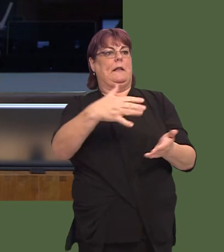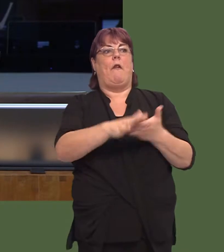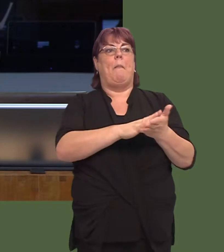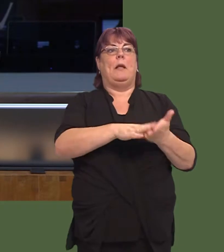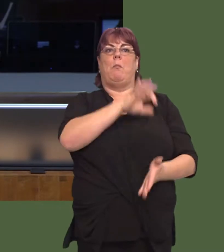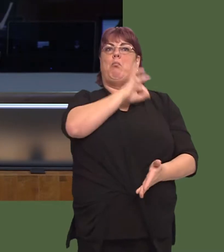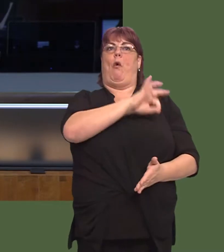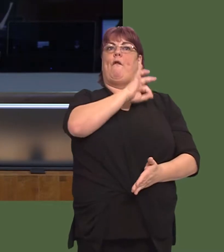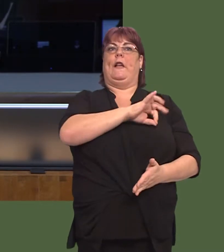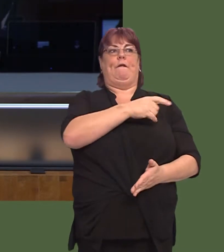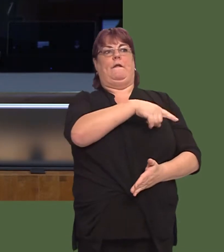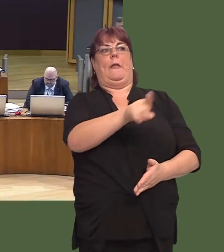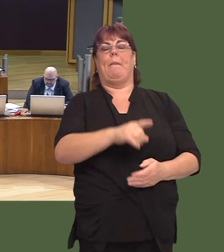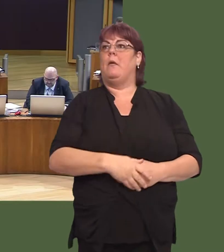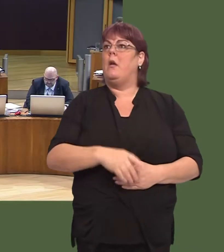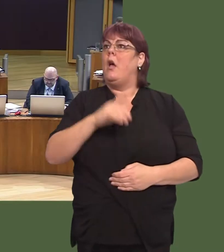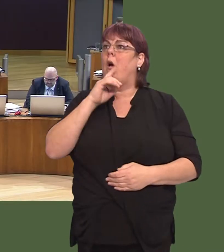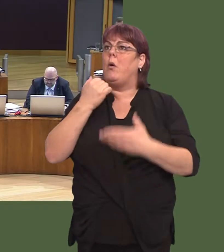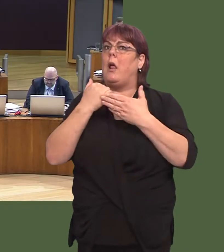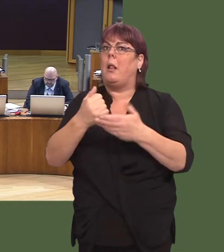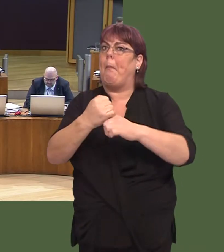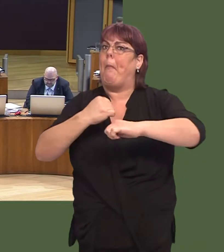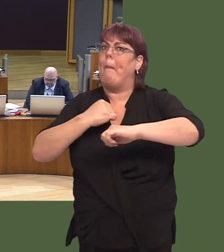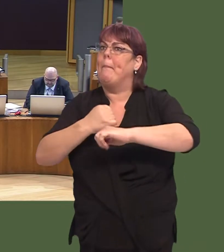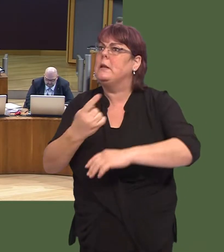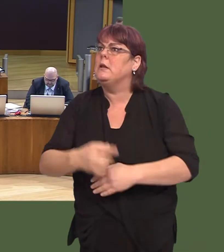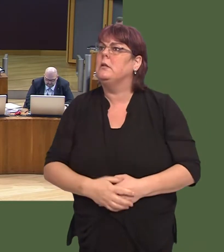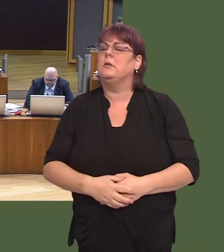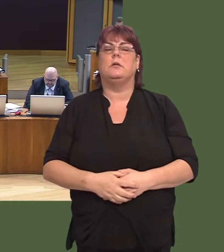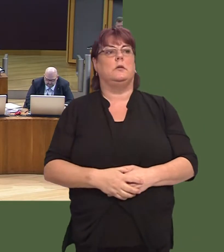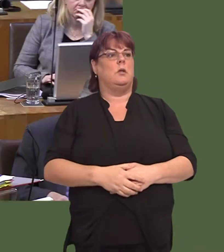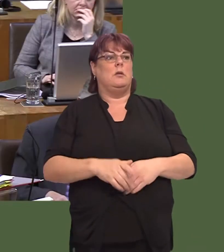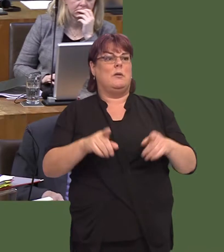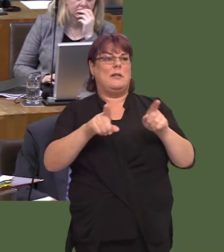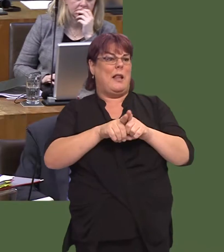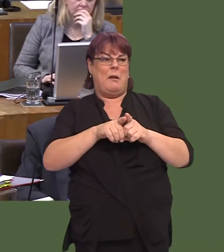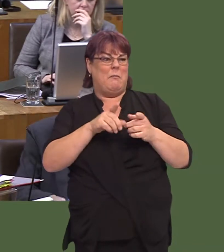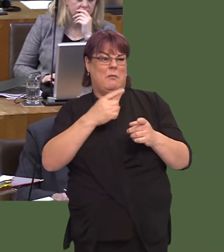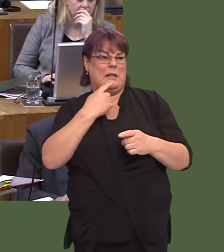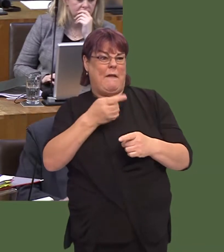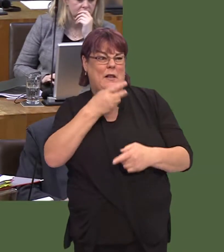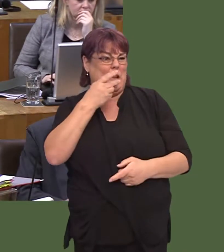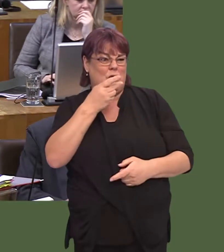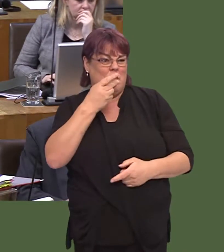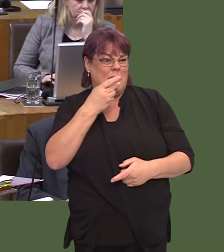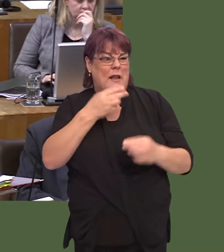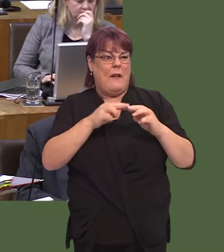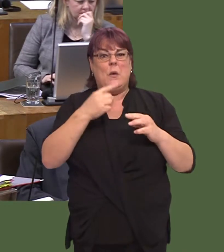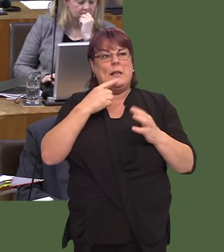It certainly wonít produce extra profits for pubs. Carwyn Jones: Well, again, the same argument could be used for cigarettes. If heís saying that the tax on cigarettes should be reduced because itís regressive,